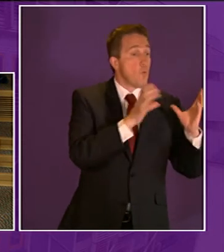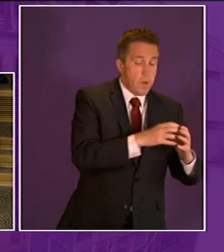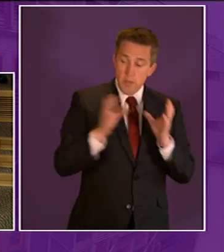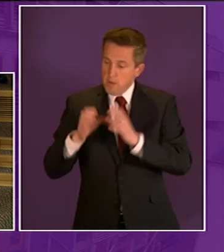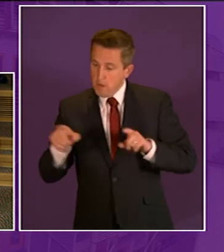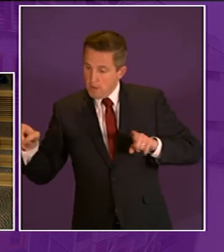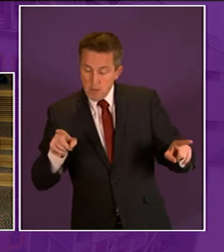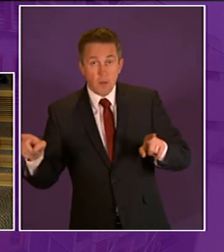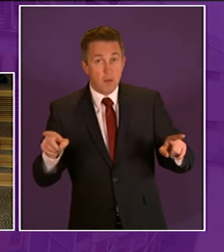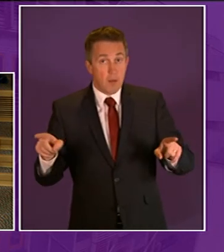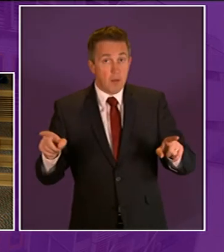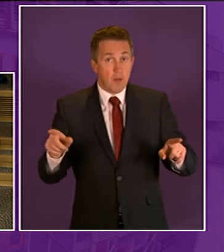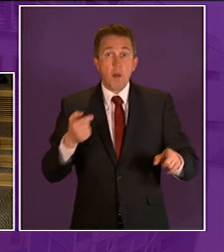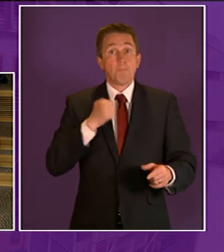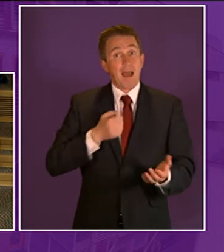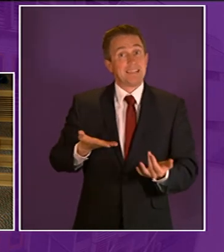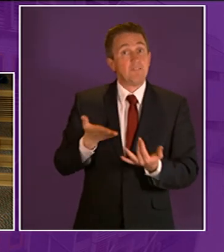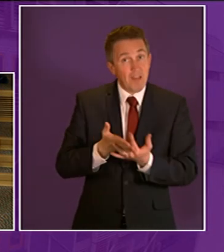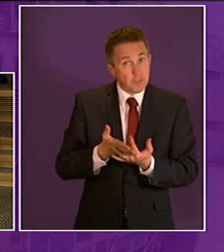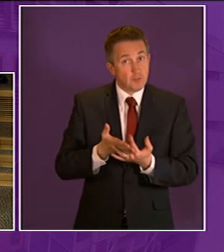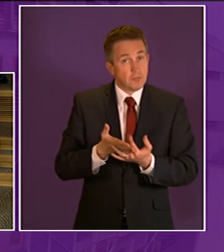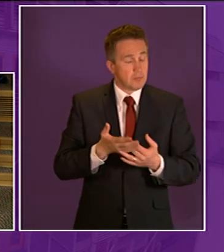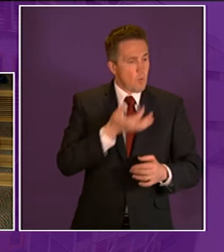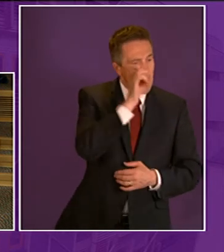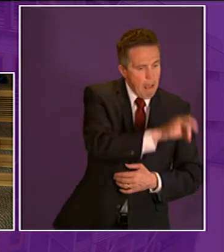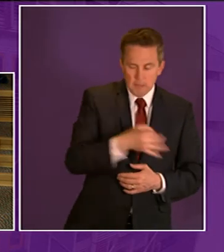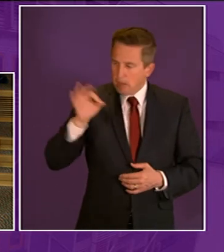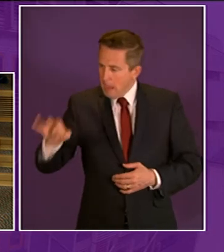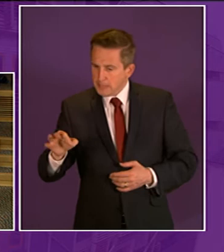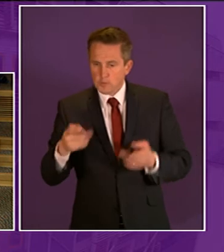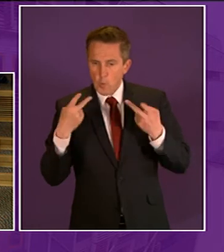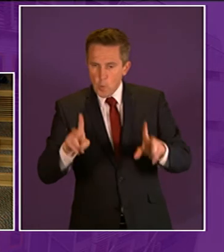Through that intervention, we actively sought a way forward that allows both sides to work